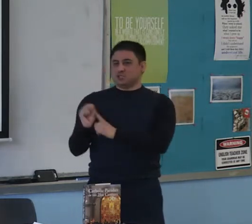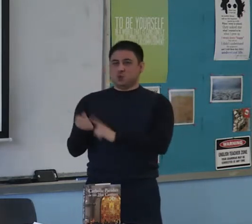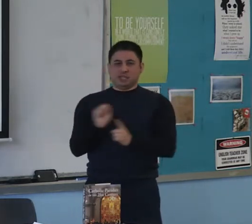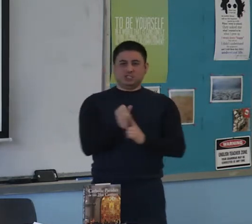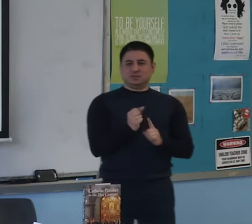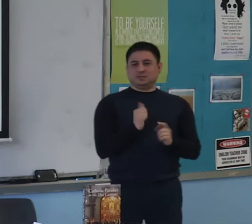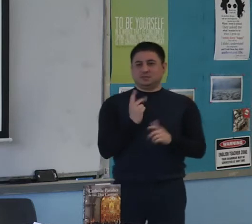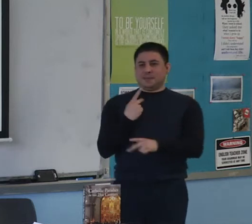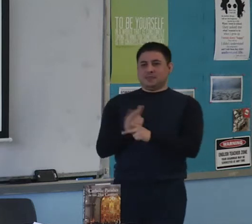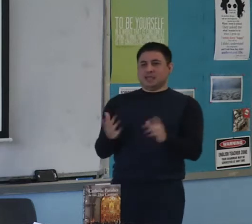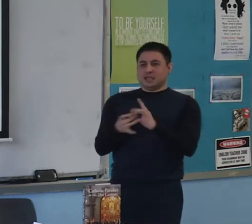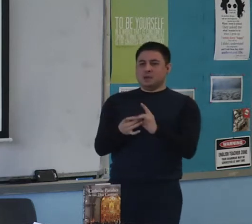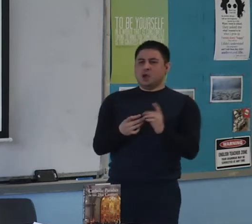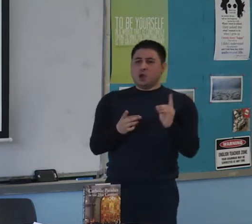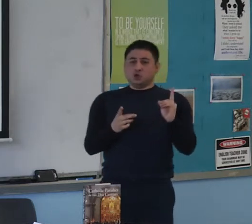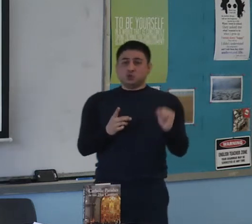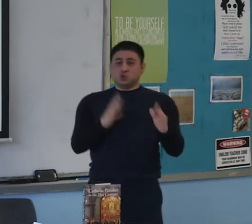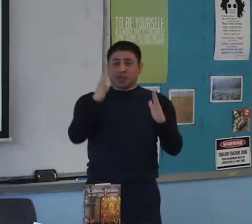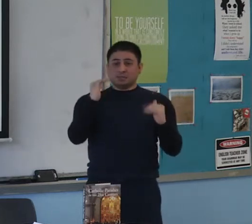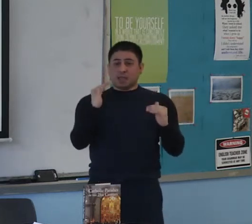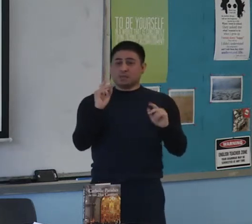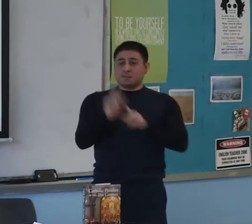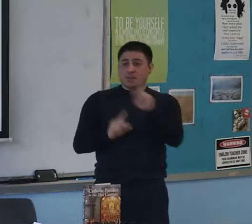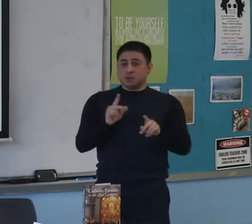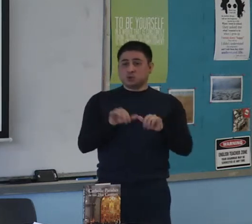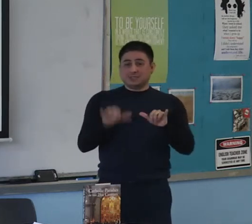of link up, saying well do you really expect parishioners to stay, to join into